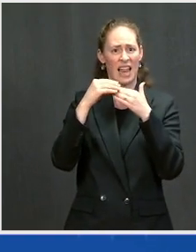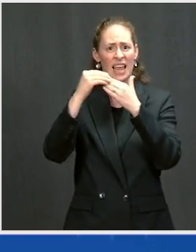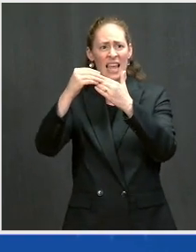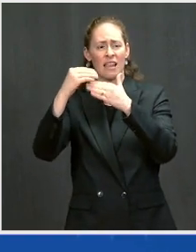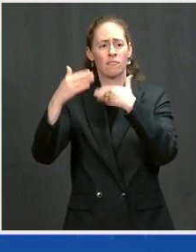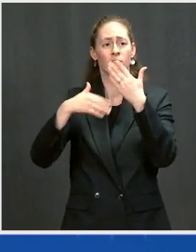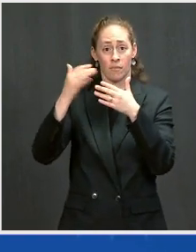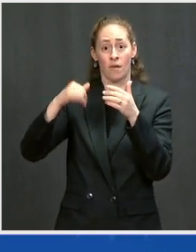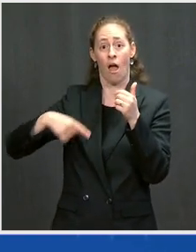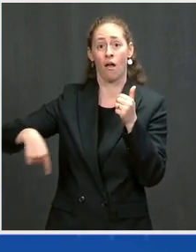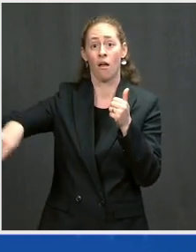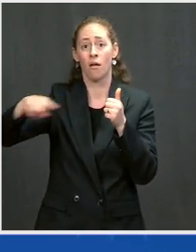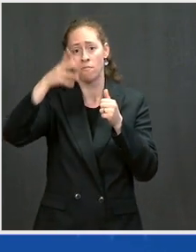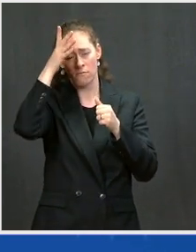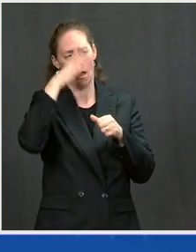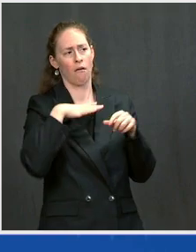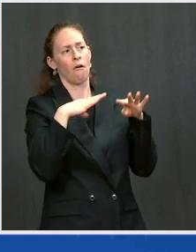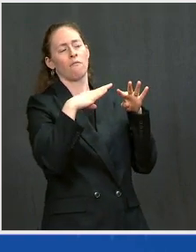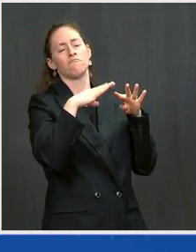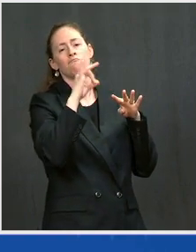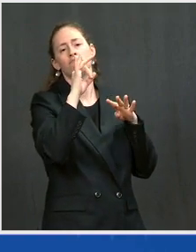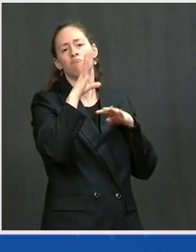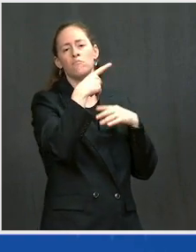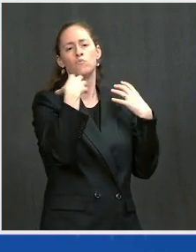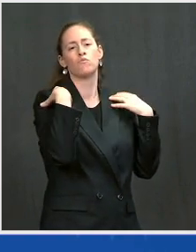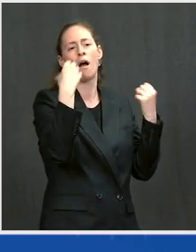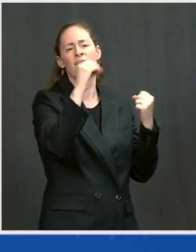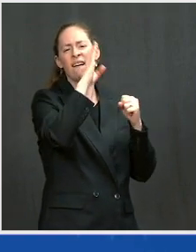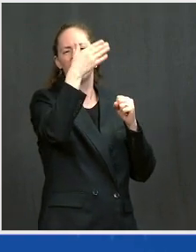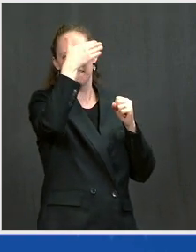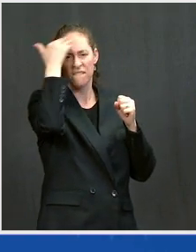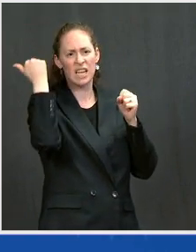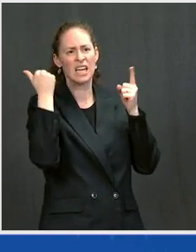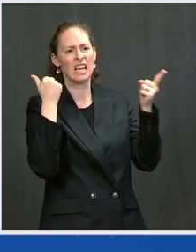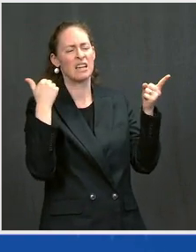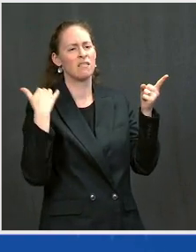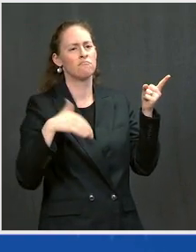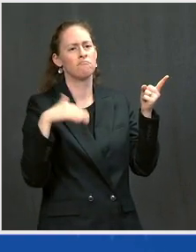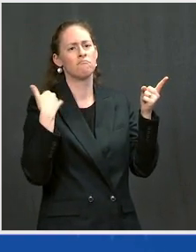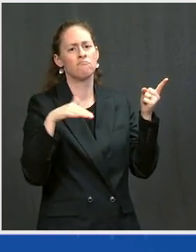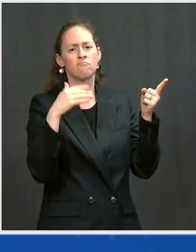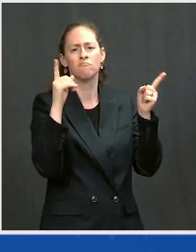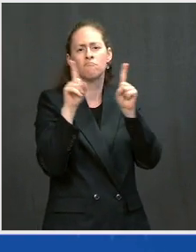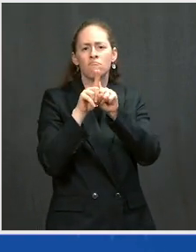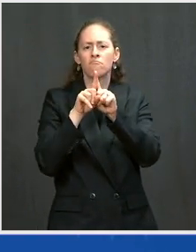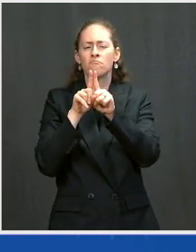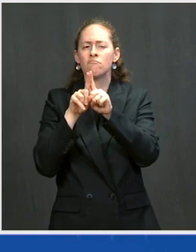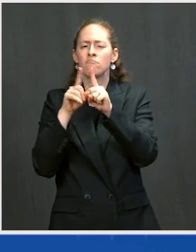They never forget that he was right by their side throughout every minute of it.